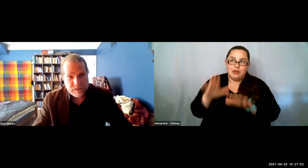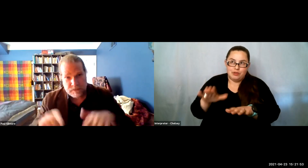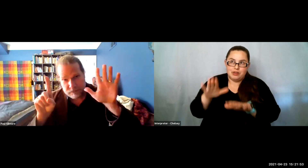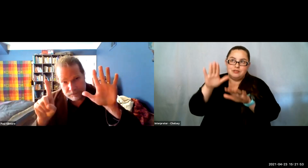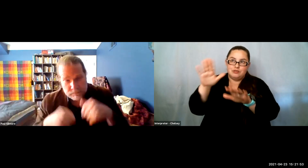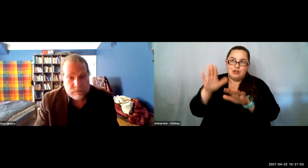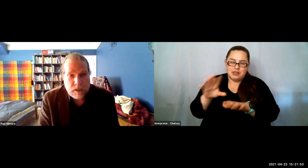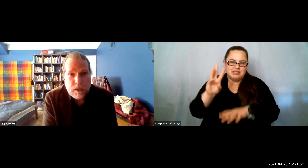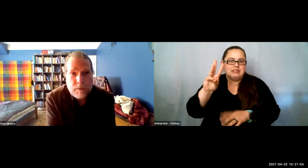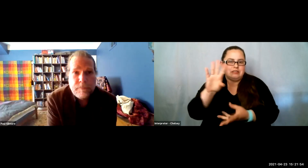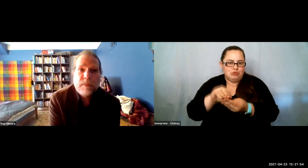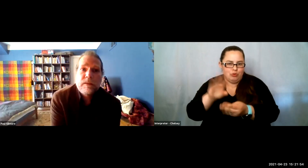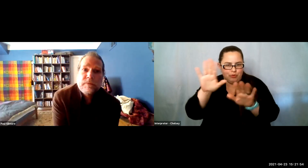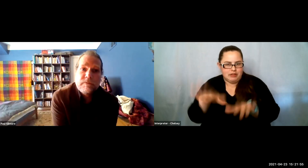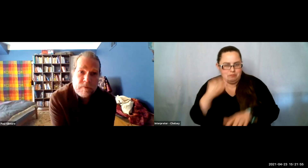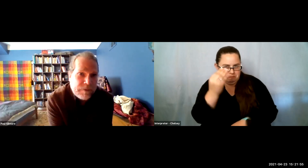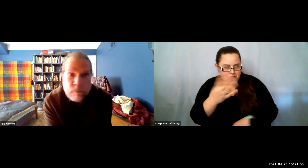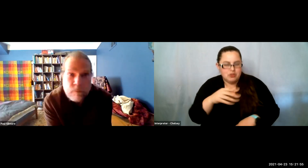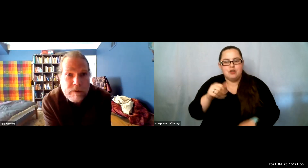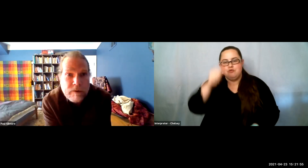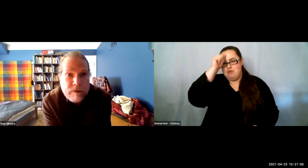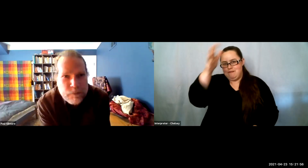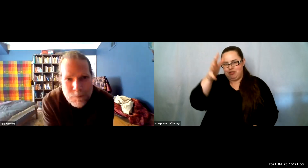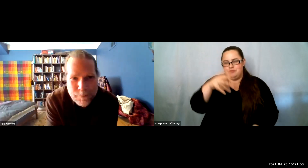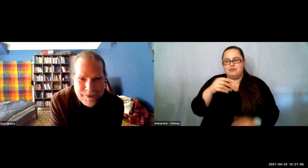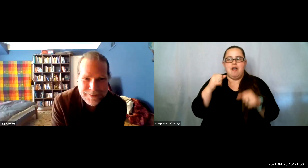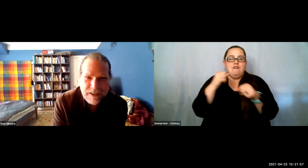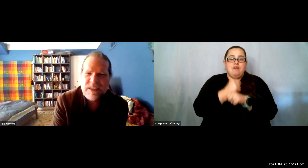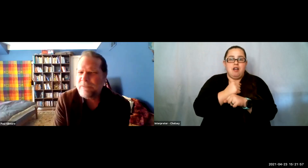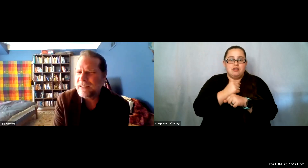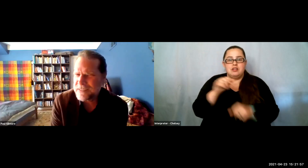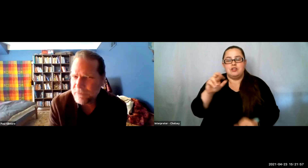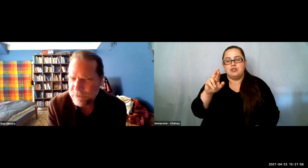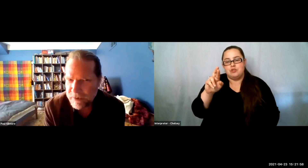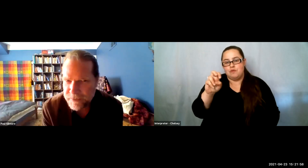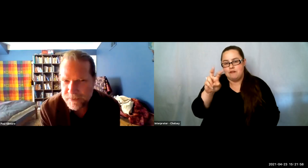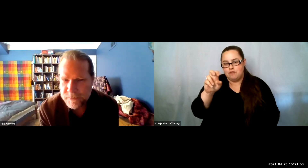grades. fought in the Revolutionary War, right? I think I've got a seventh grade here,